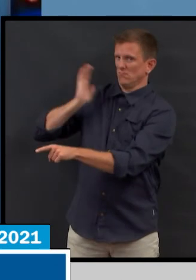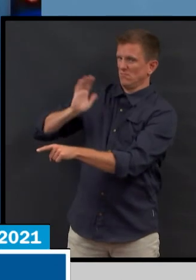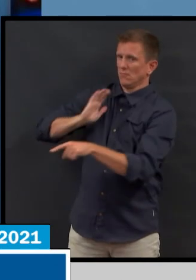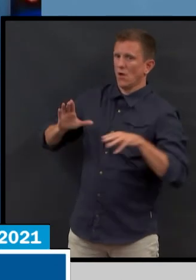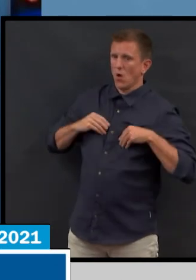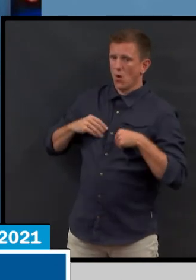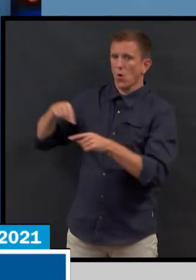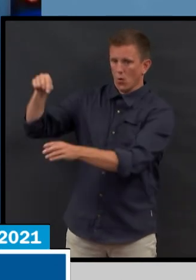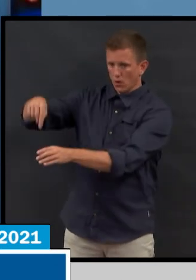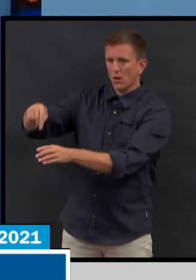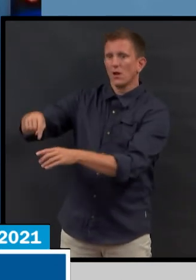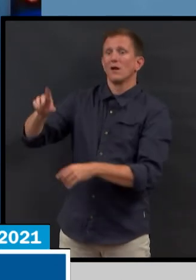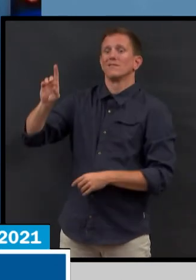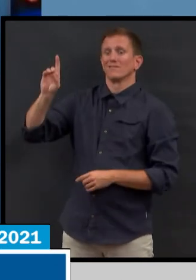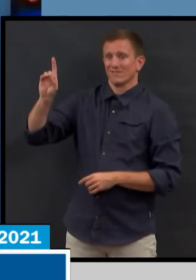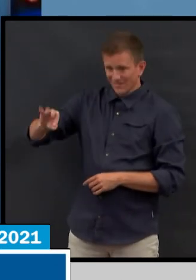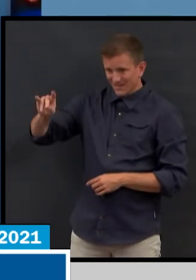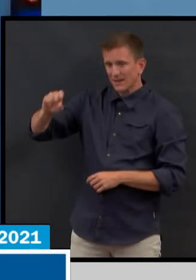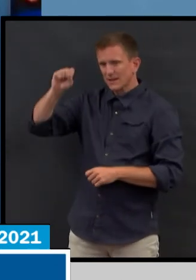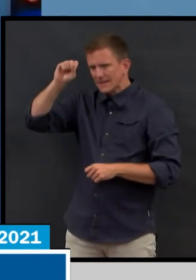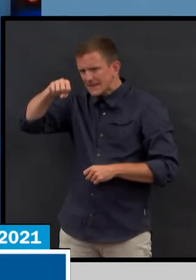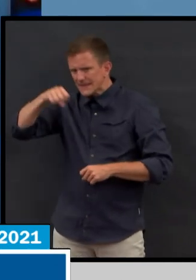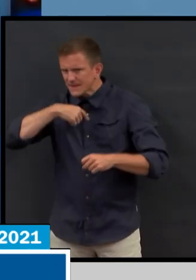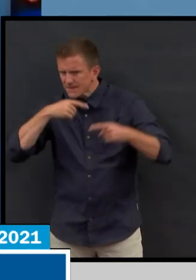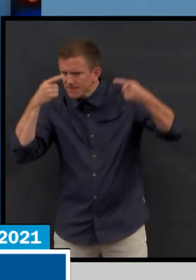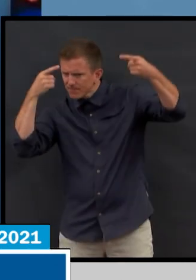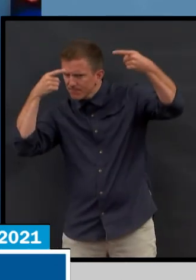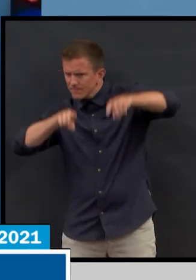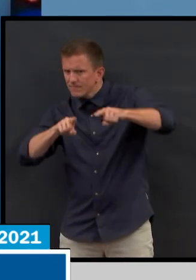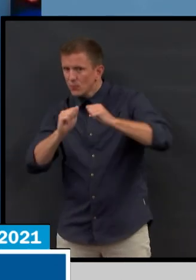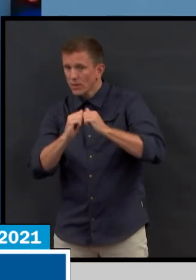and as the mayor just spoke there was a lawsuit that occurred and they sold to someone who could